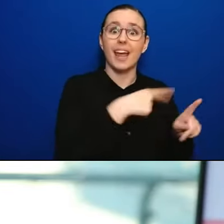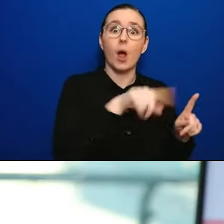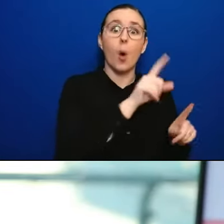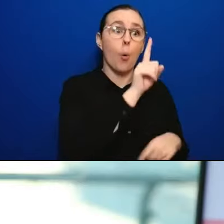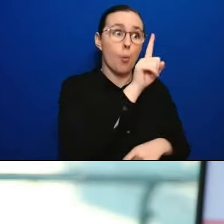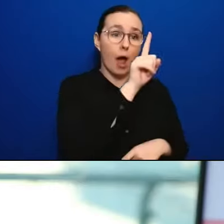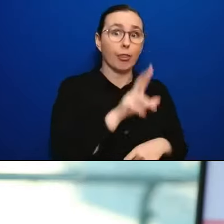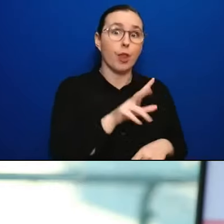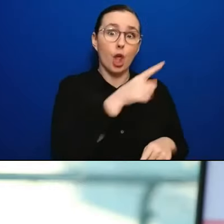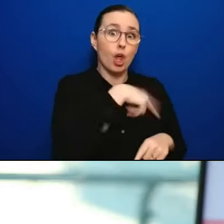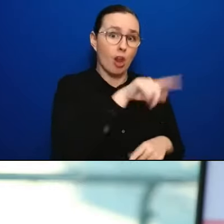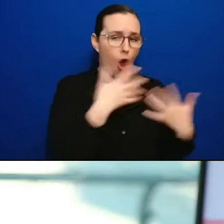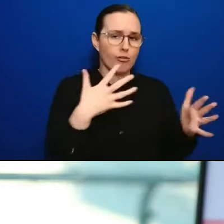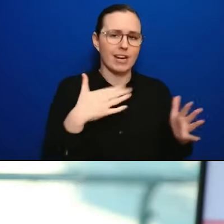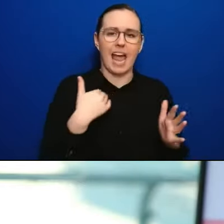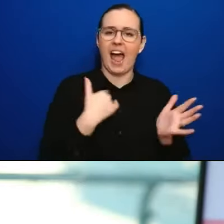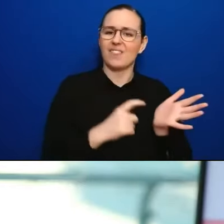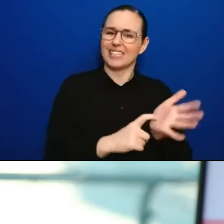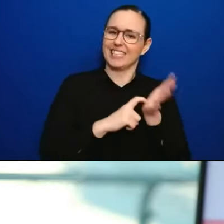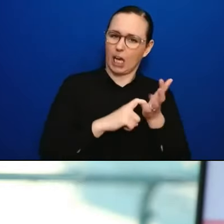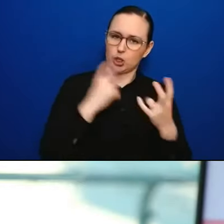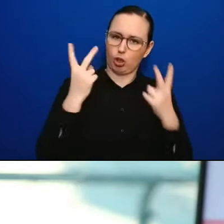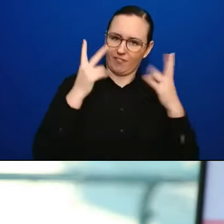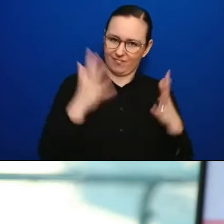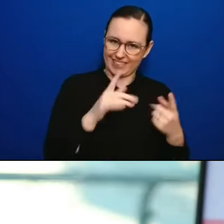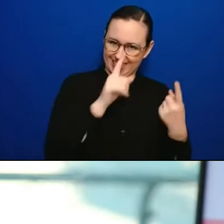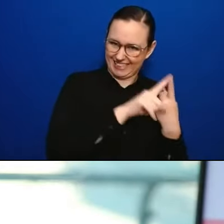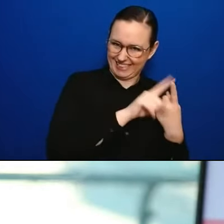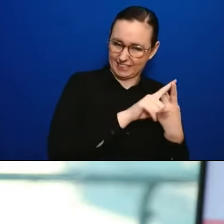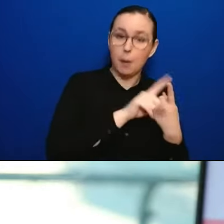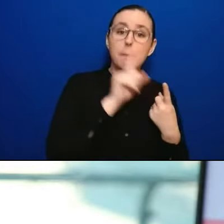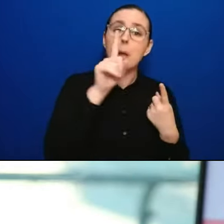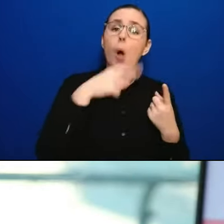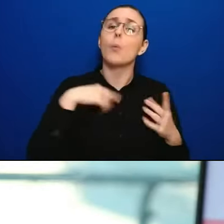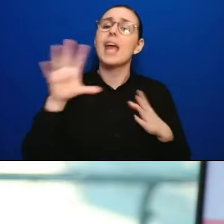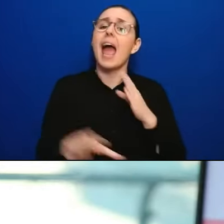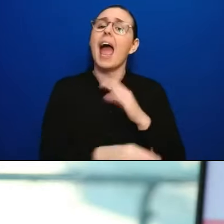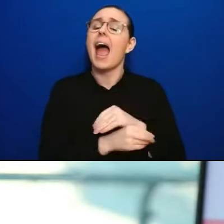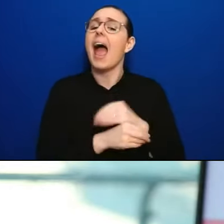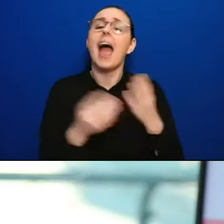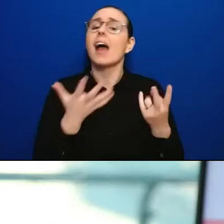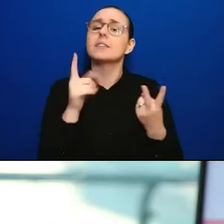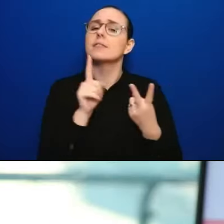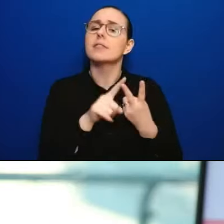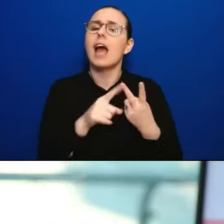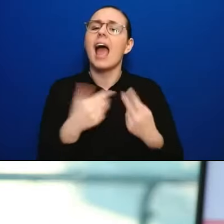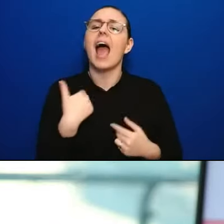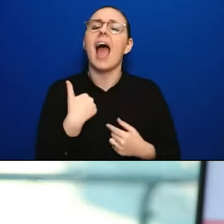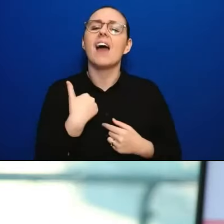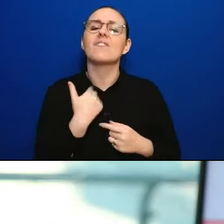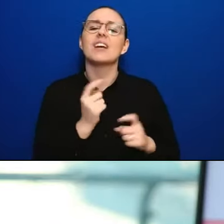have an essential designated visitor already. But for every resident of